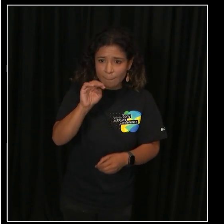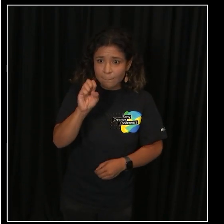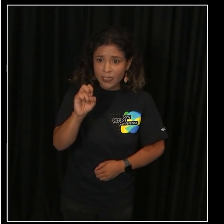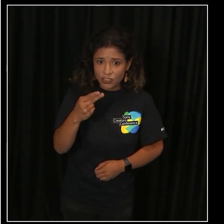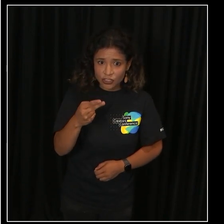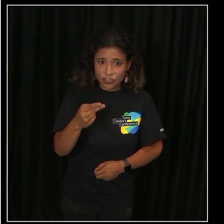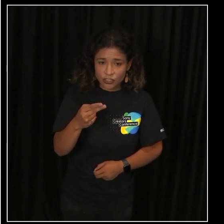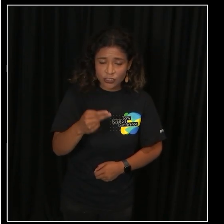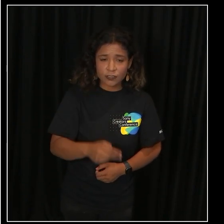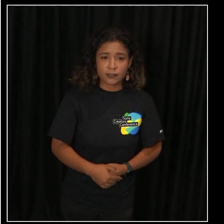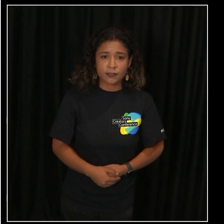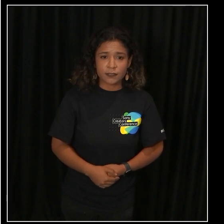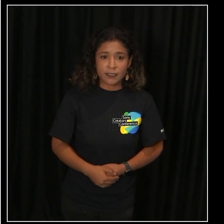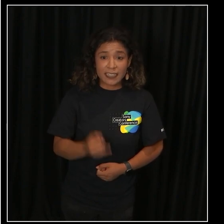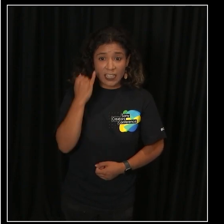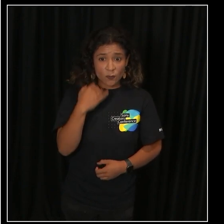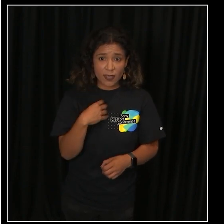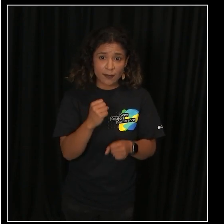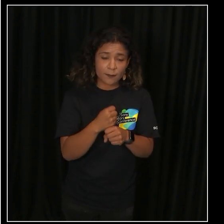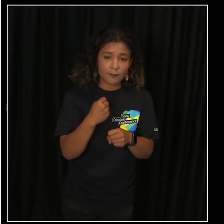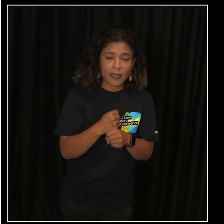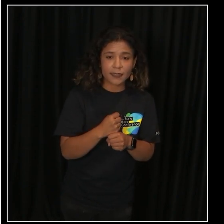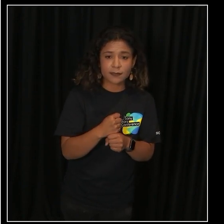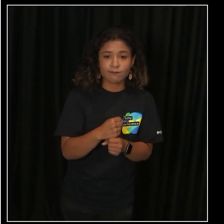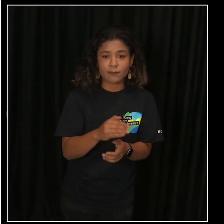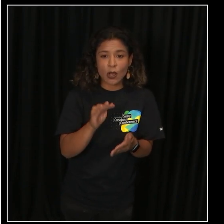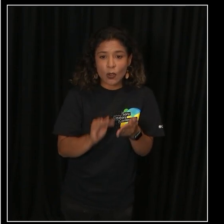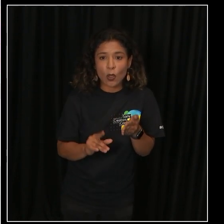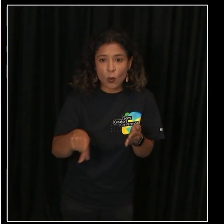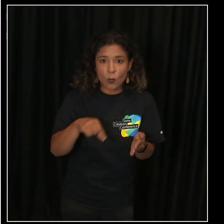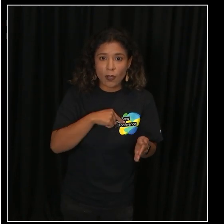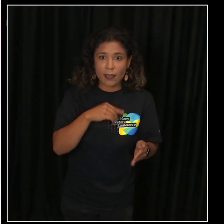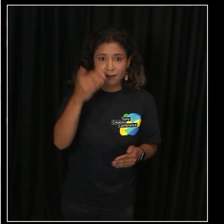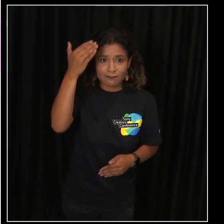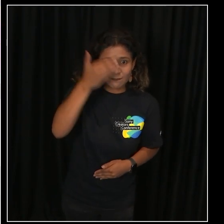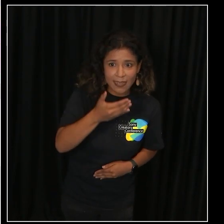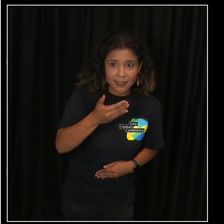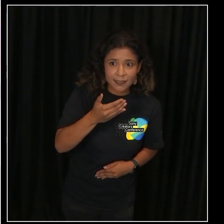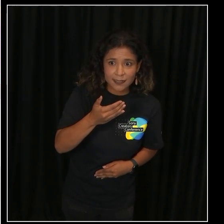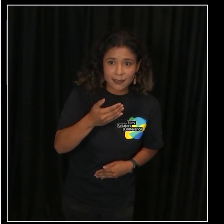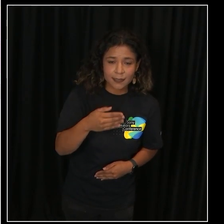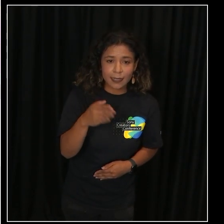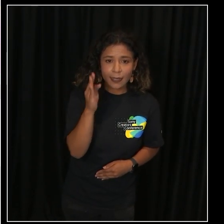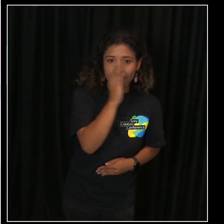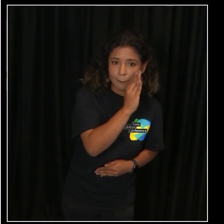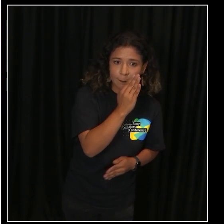If we generate a fox mask or a low poly Abe Lincoln mask, you can see it's clipping all through the head here.